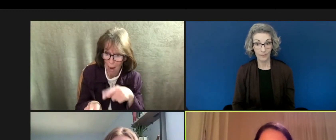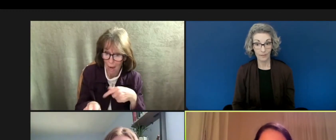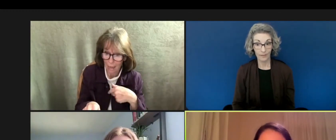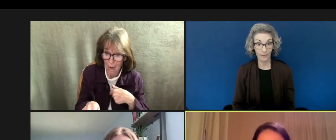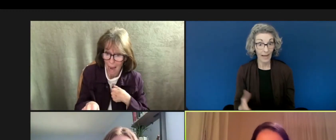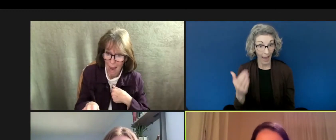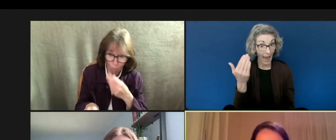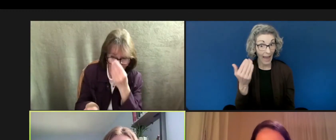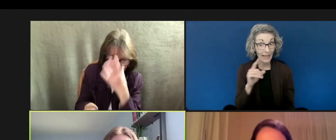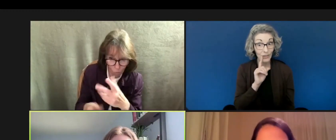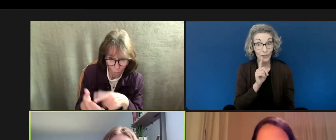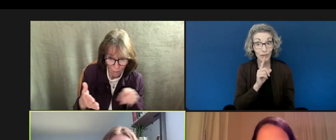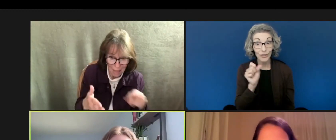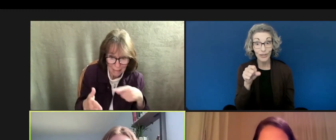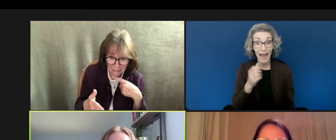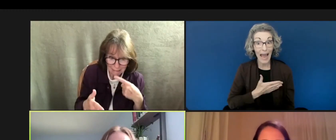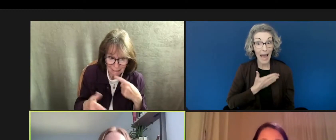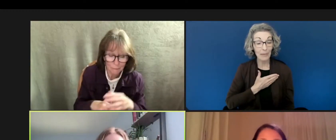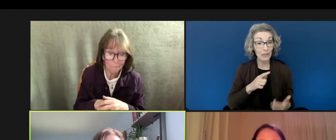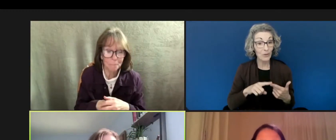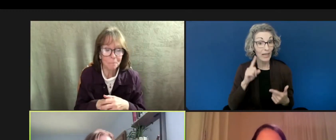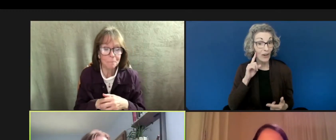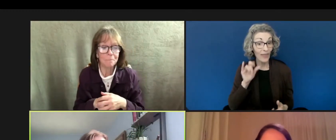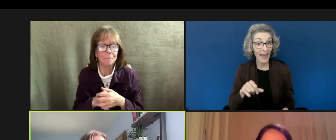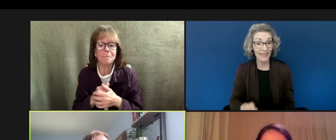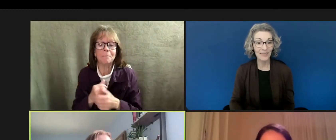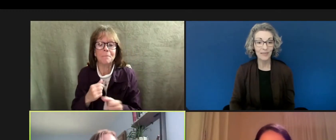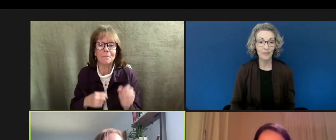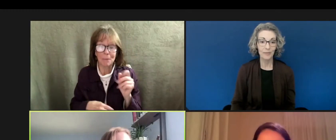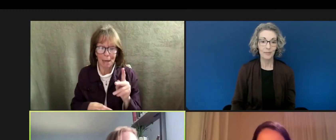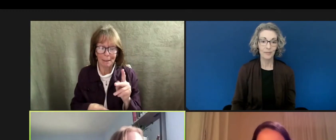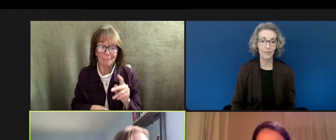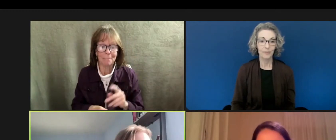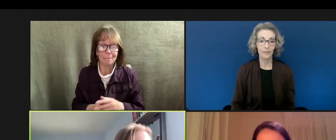Sure, I would be happy to hear. >> Some of the things they want to say? Great, great, okay.